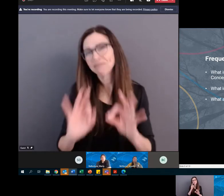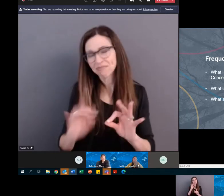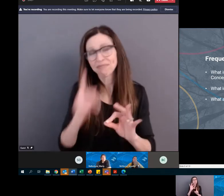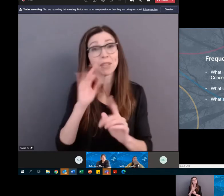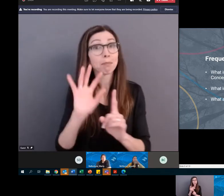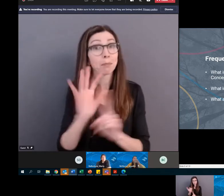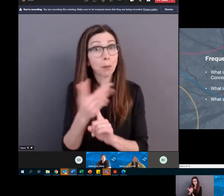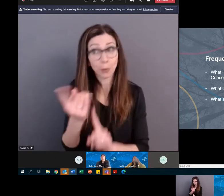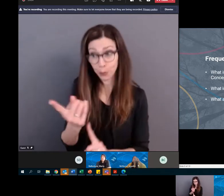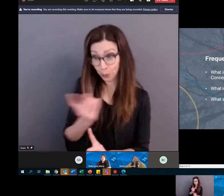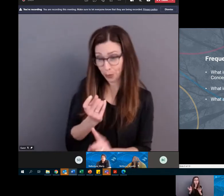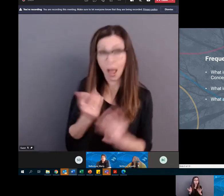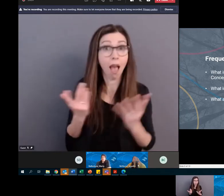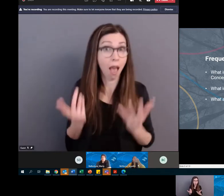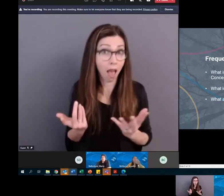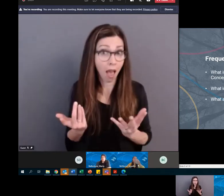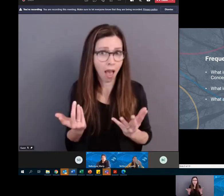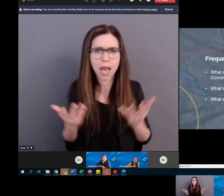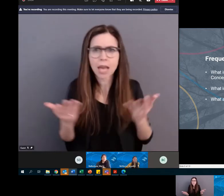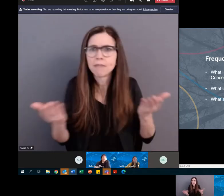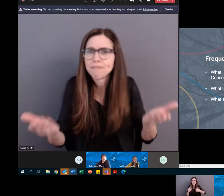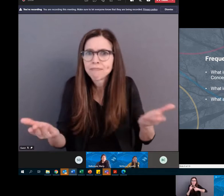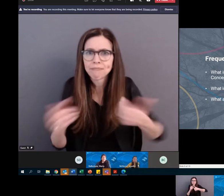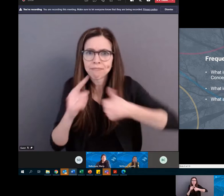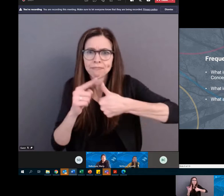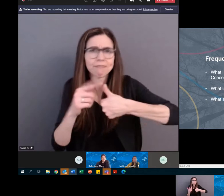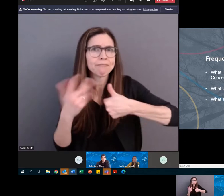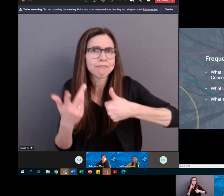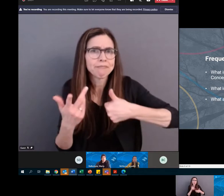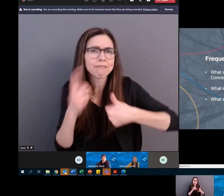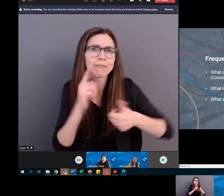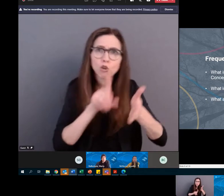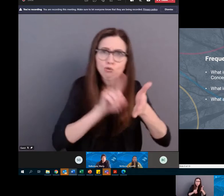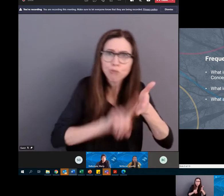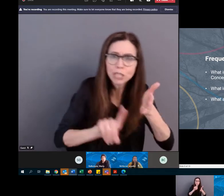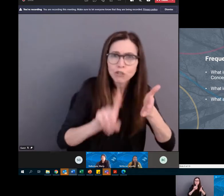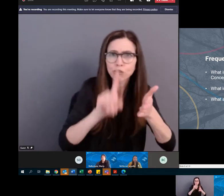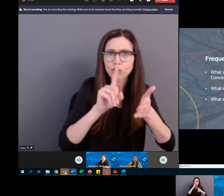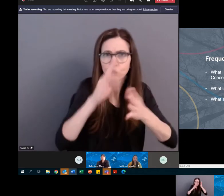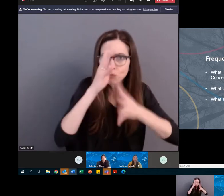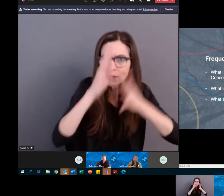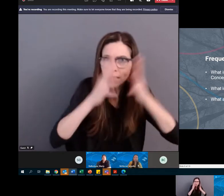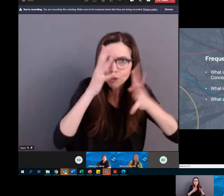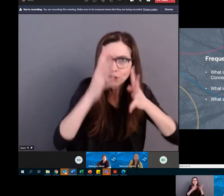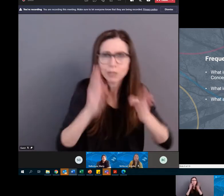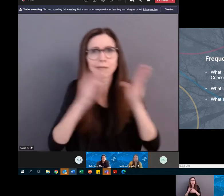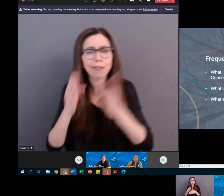to discuss is: what is the difference between ‘research and creation’ and ‘concept to realization’? This is a very common